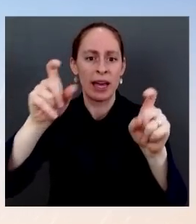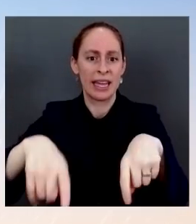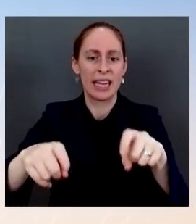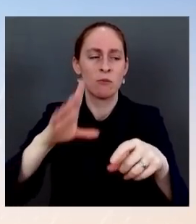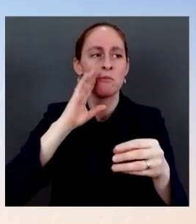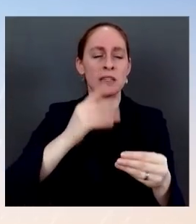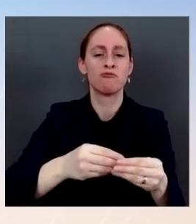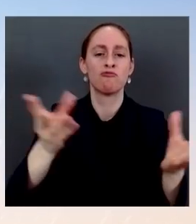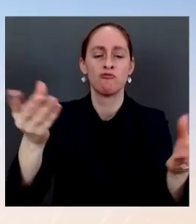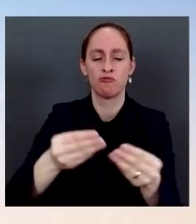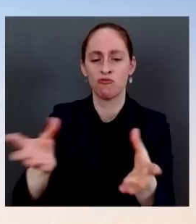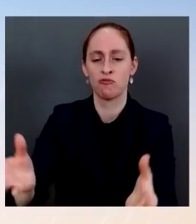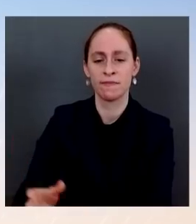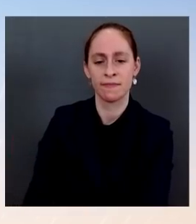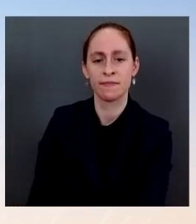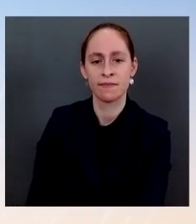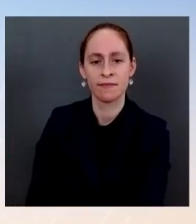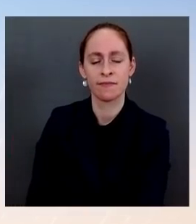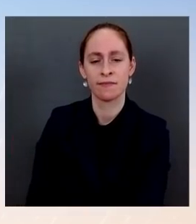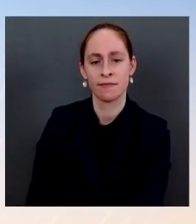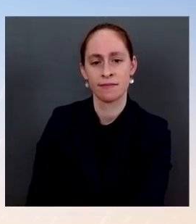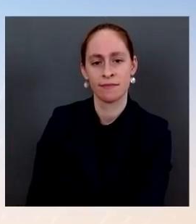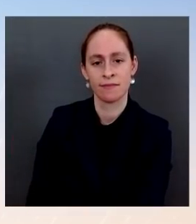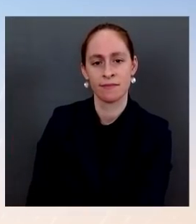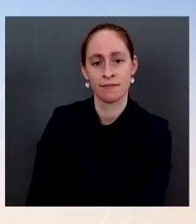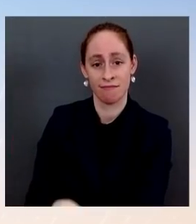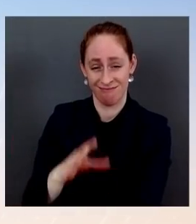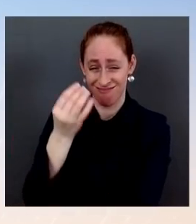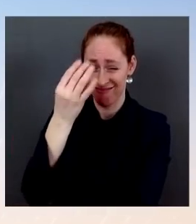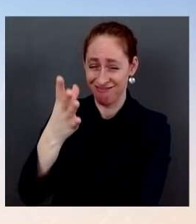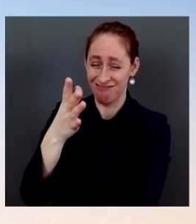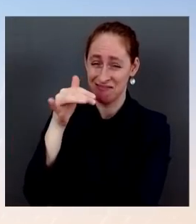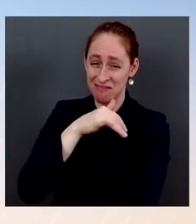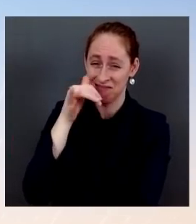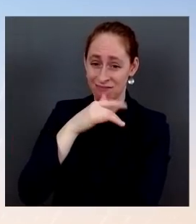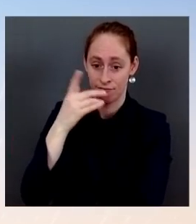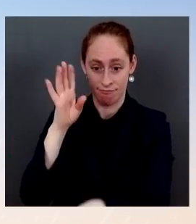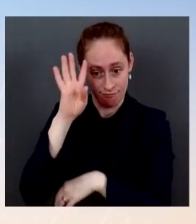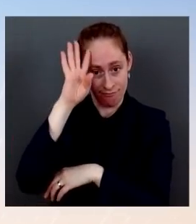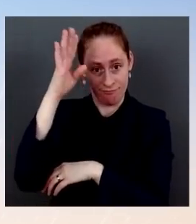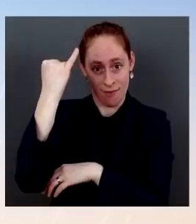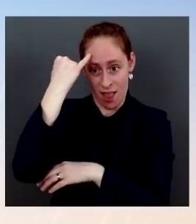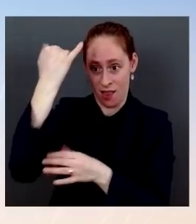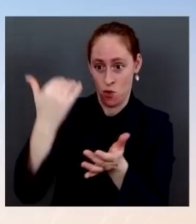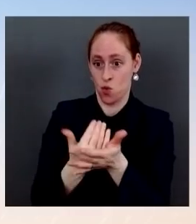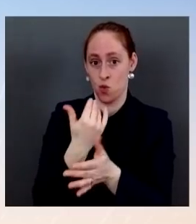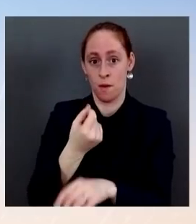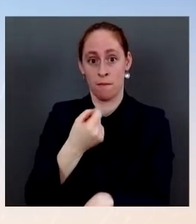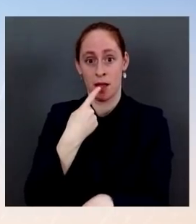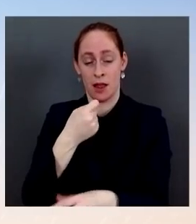specifically the Pfizer antiviral. All tools are on the table, including the use of the Defense Production Act, to get